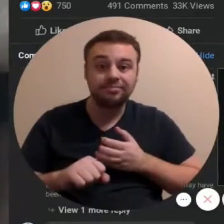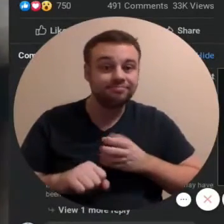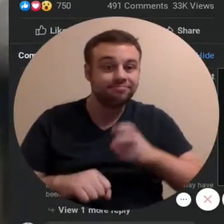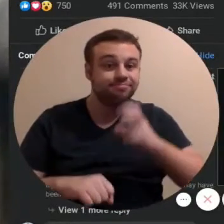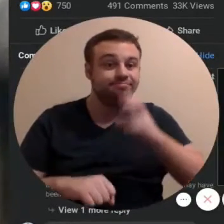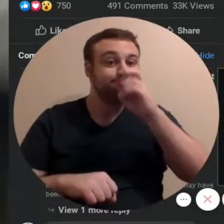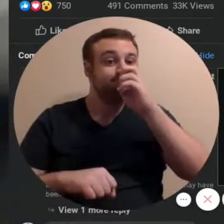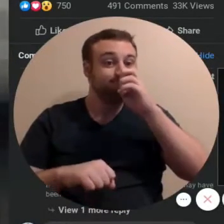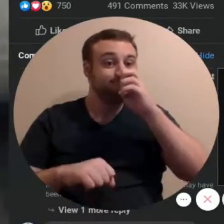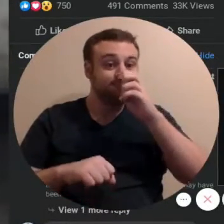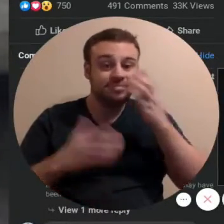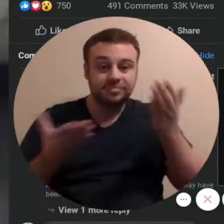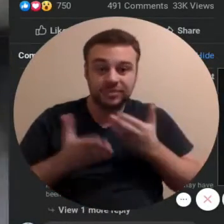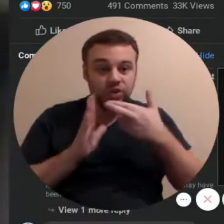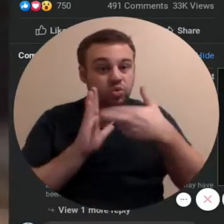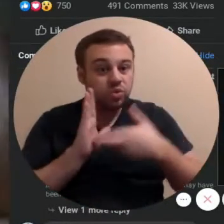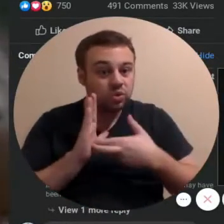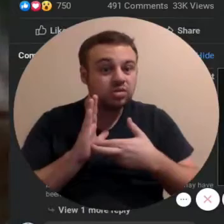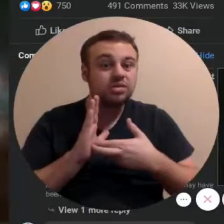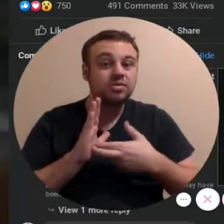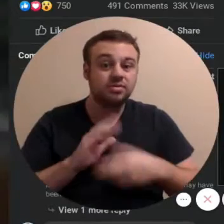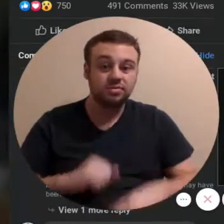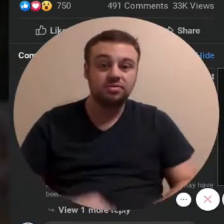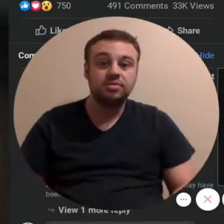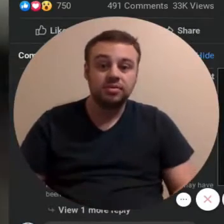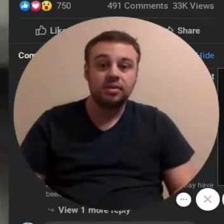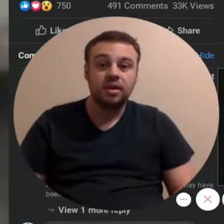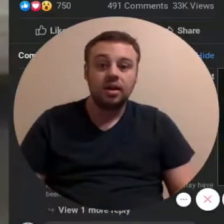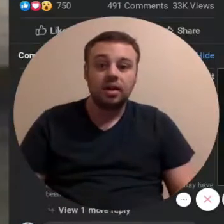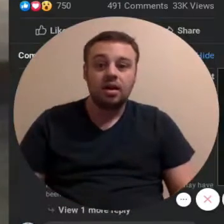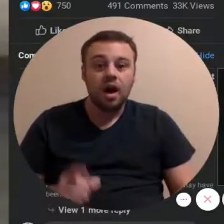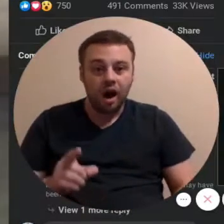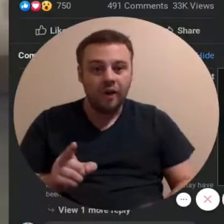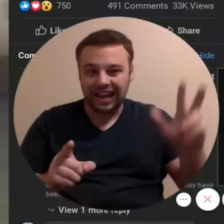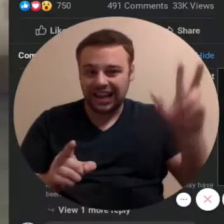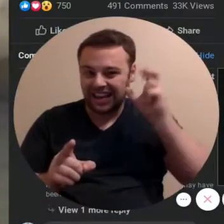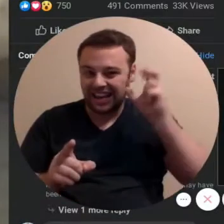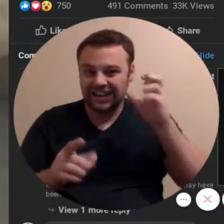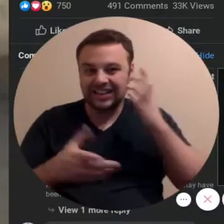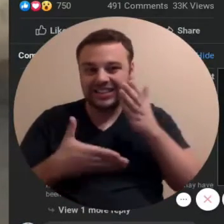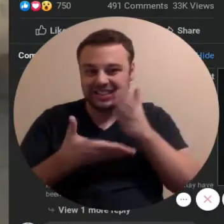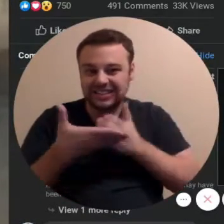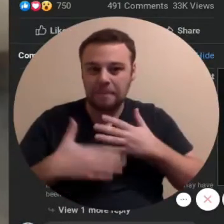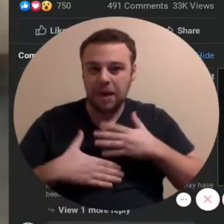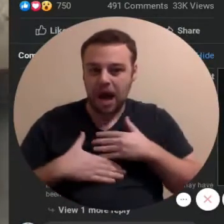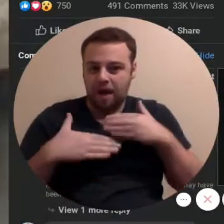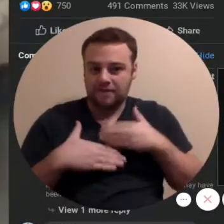Julie: He's huffing at you. Erica: We're trying to take every precaution we can, because if someone on Animal Care